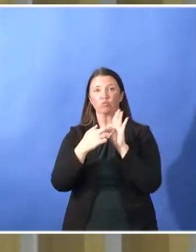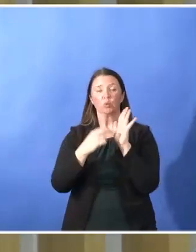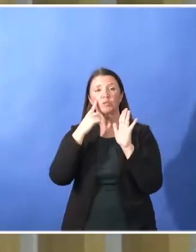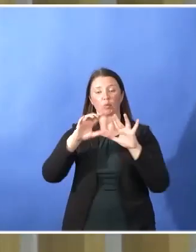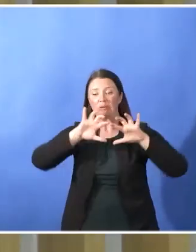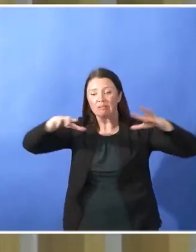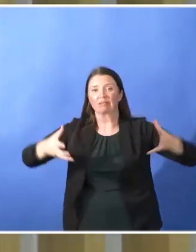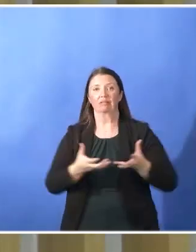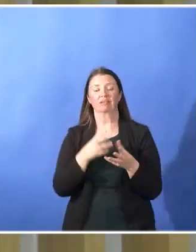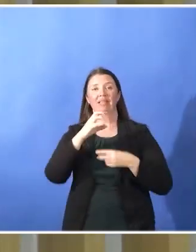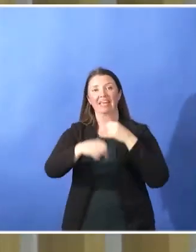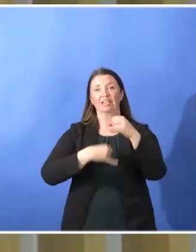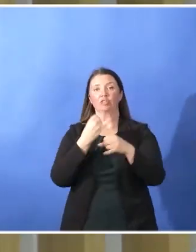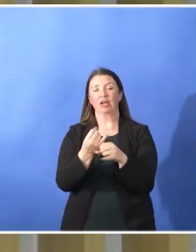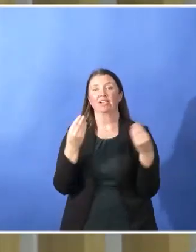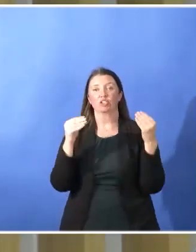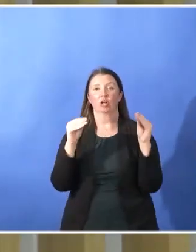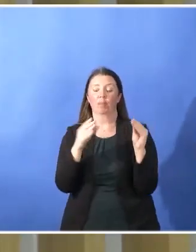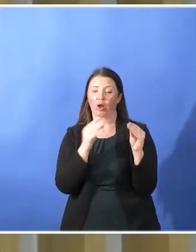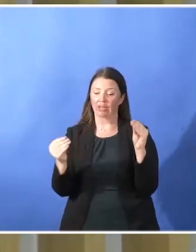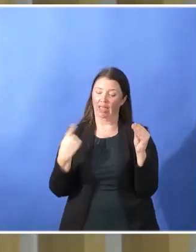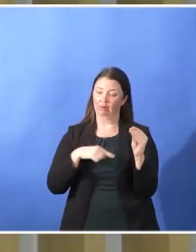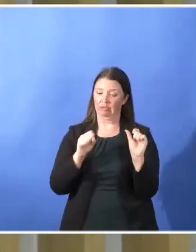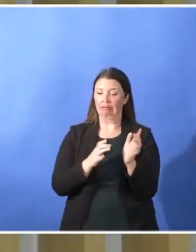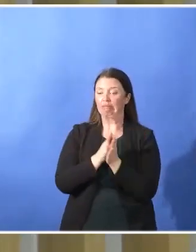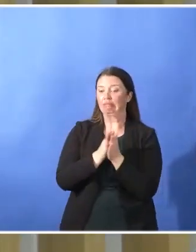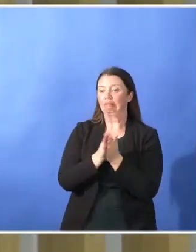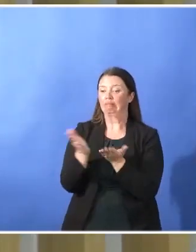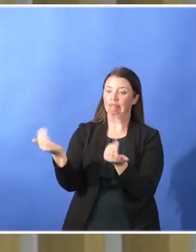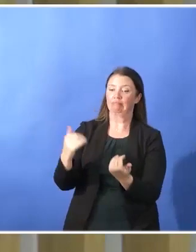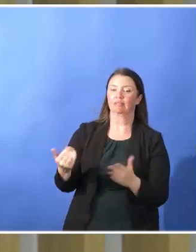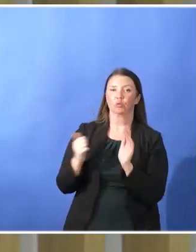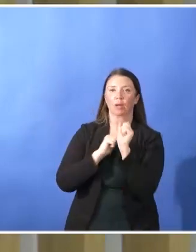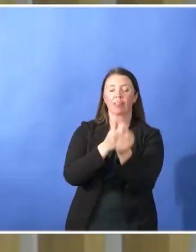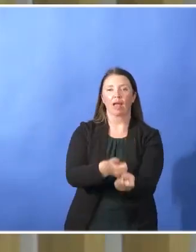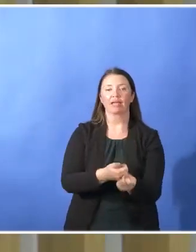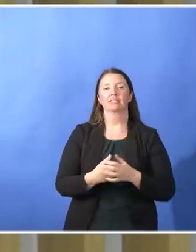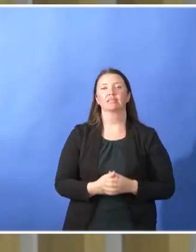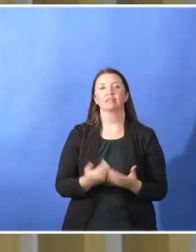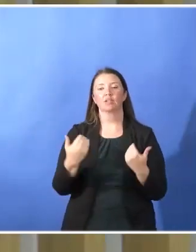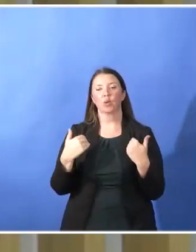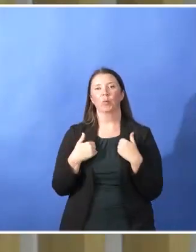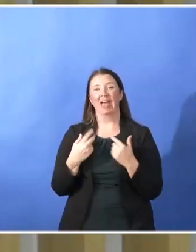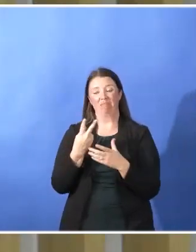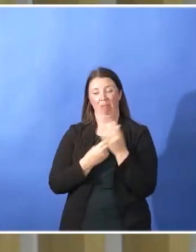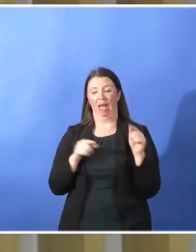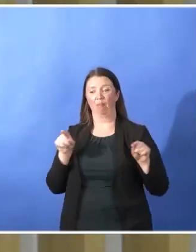WORLD'S ATTENTION. THE ANCIENT GREEKS HAD A TERM